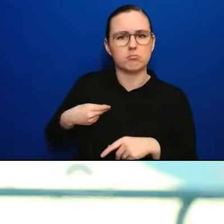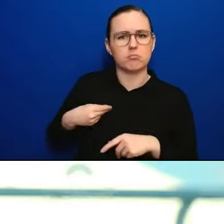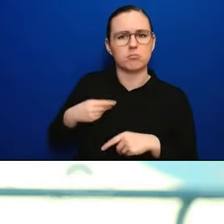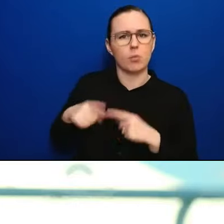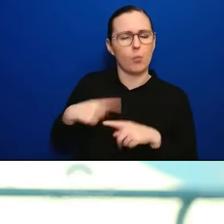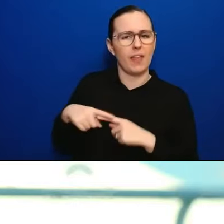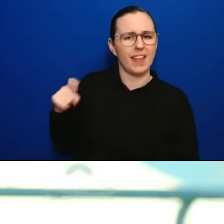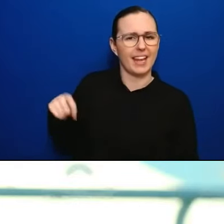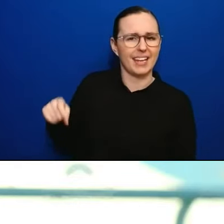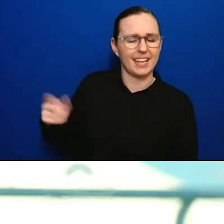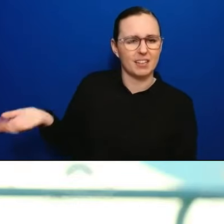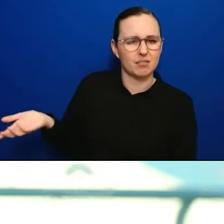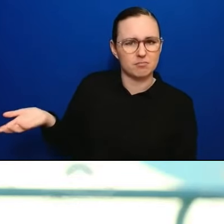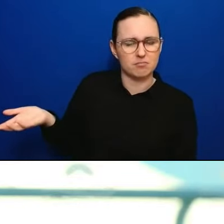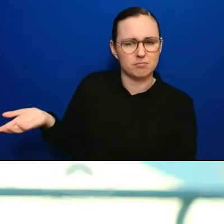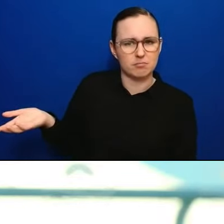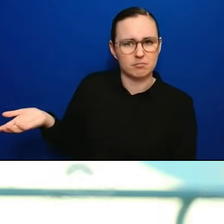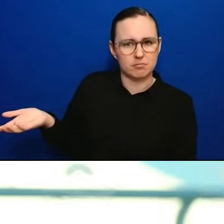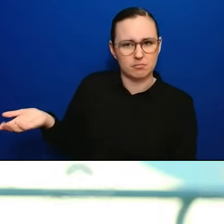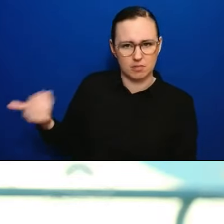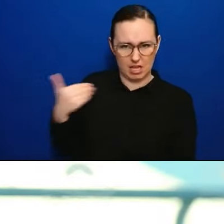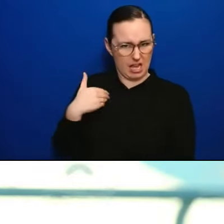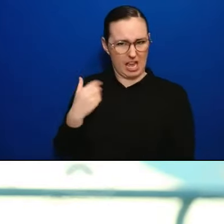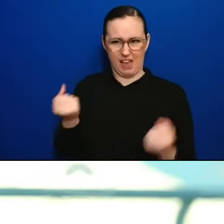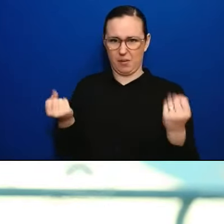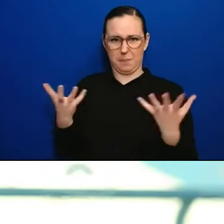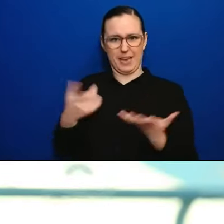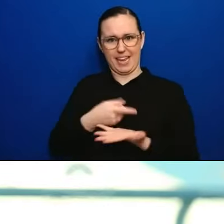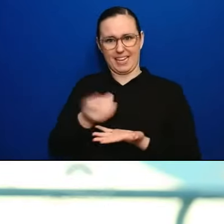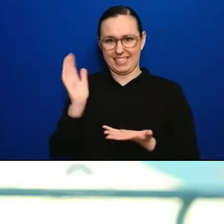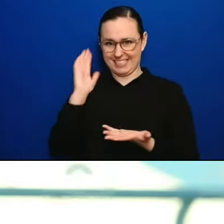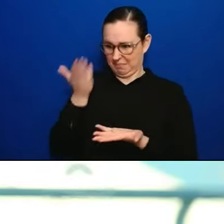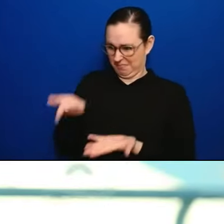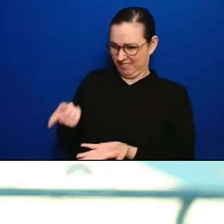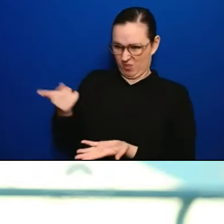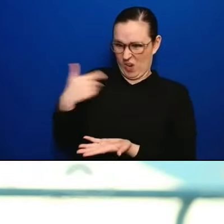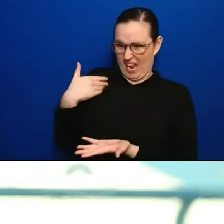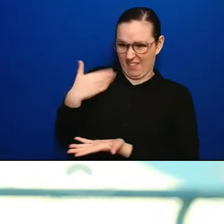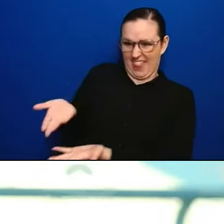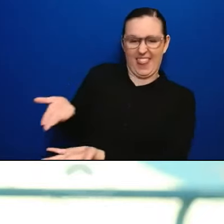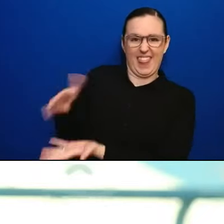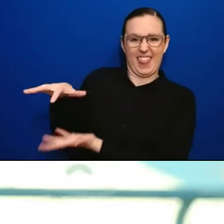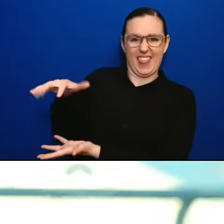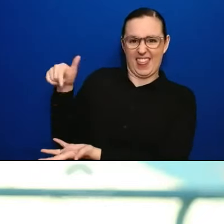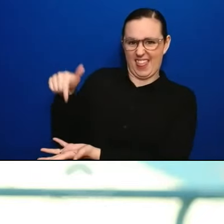scratching their heads why there isn't a process by which more people can have access to